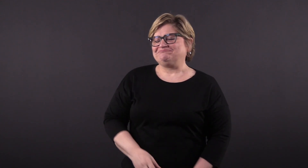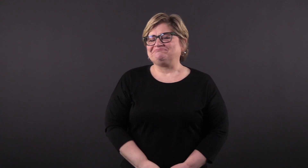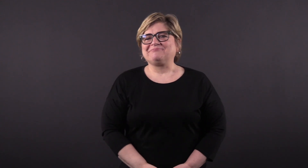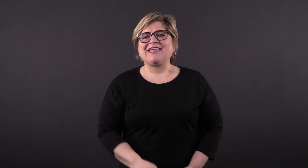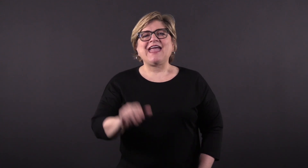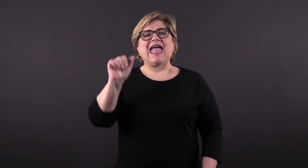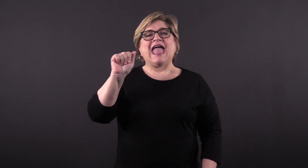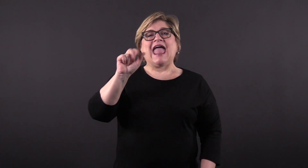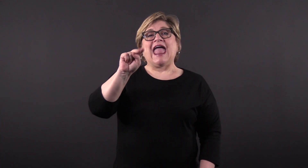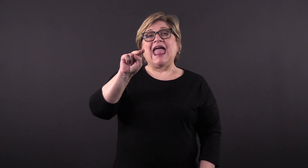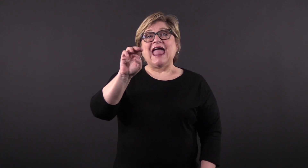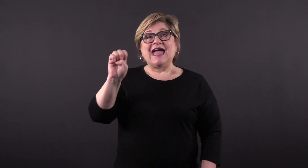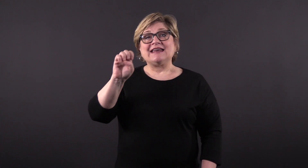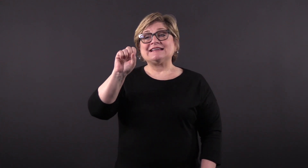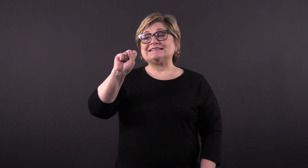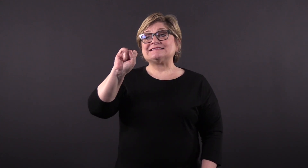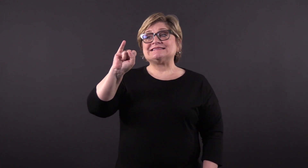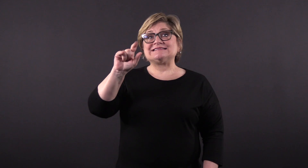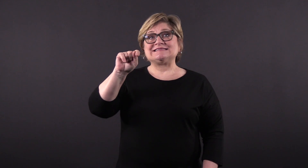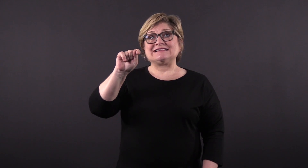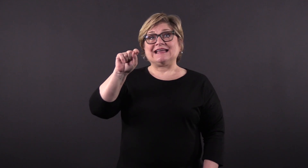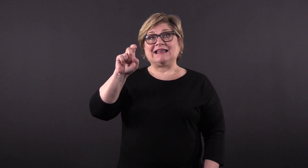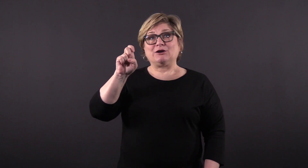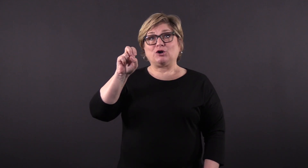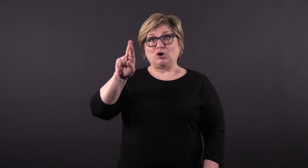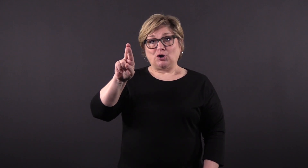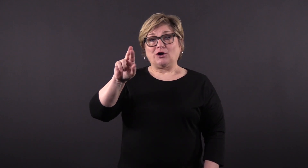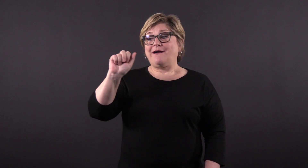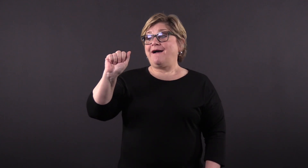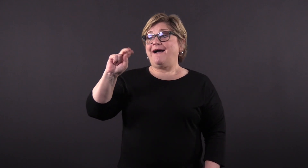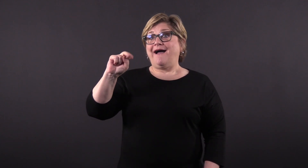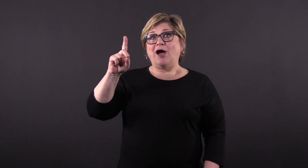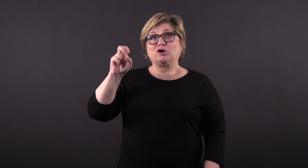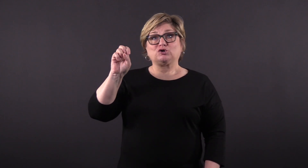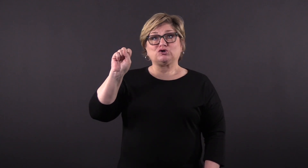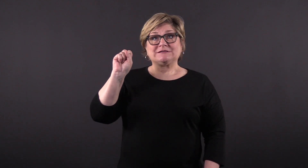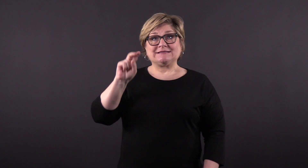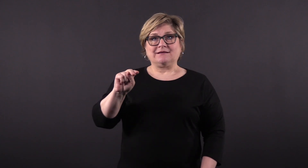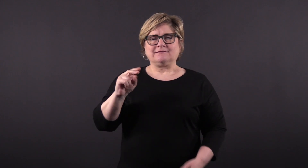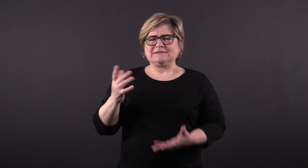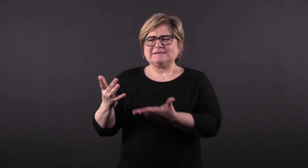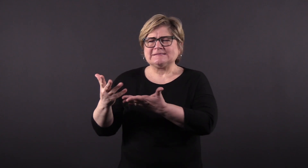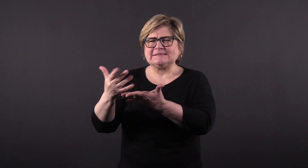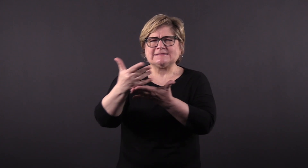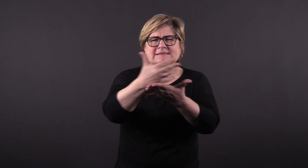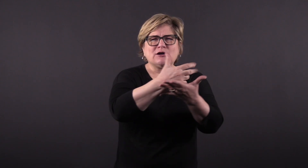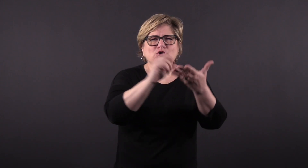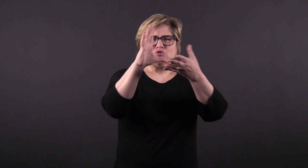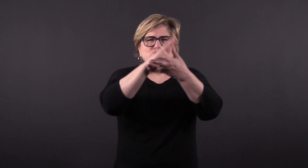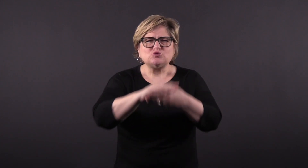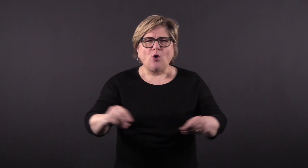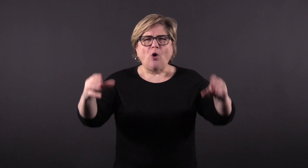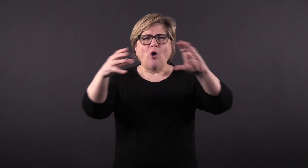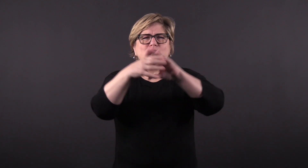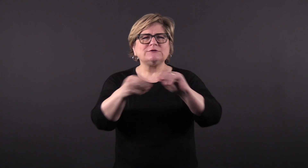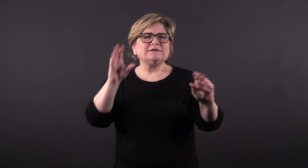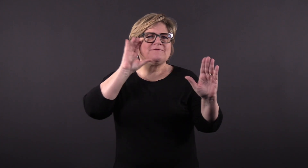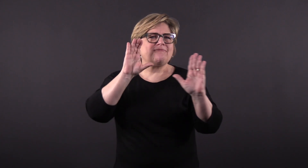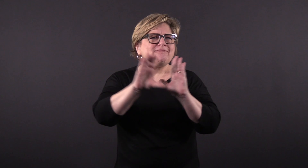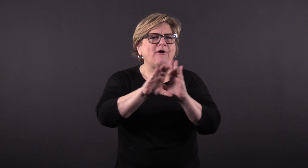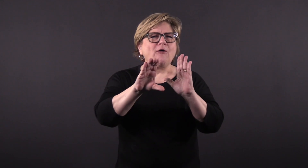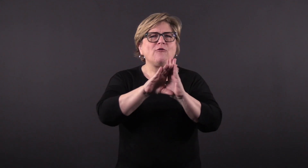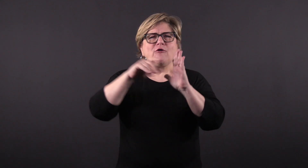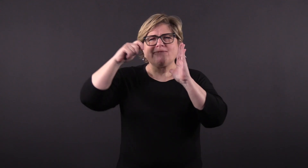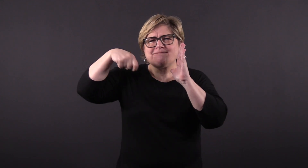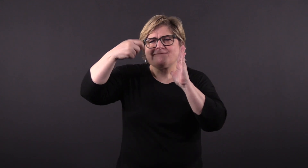Anne Sittner Anderson is gathering stories, photos, and videos